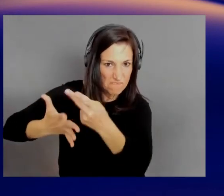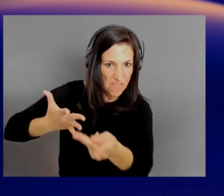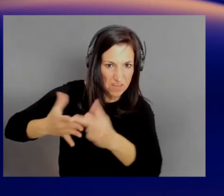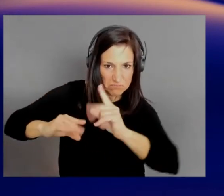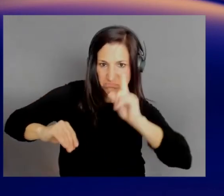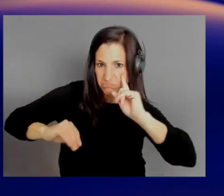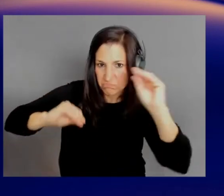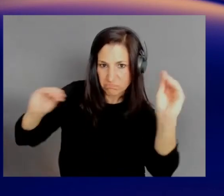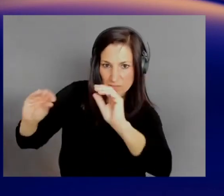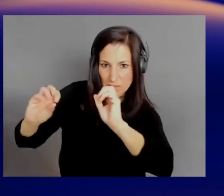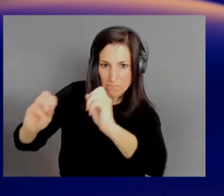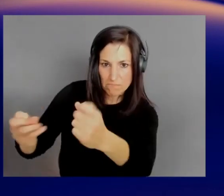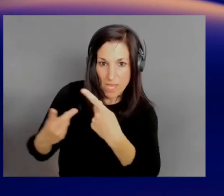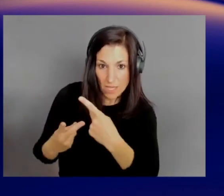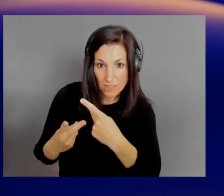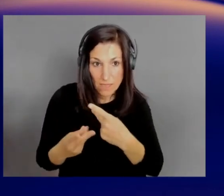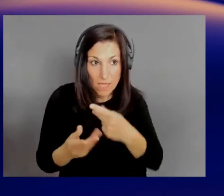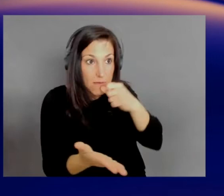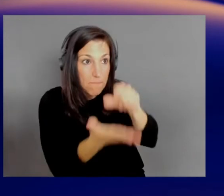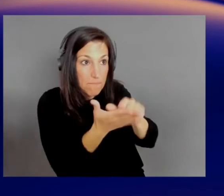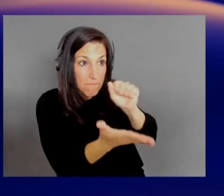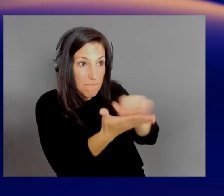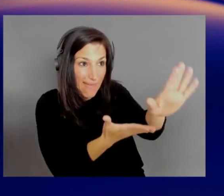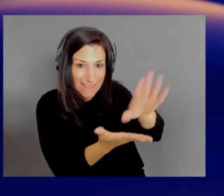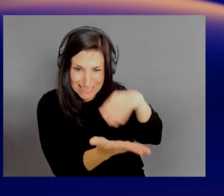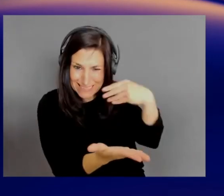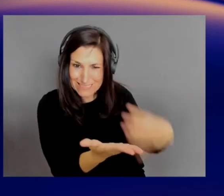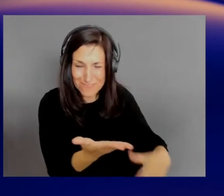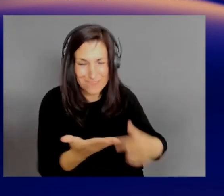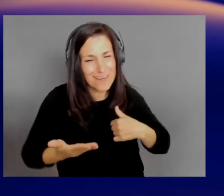I don't wanna do that unless I've got customer interaction earlier on in that journey.